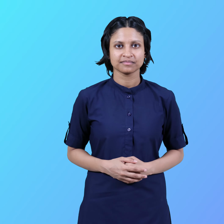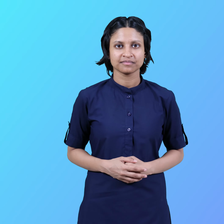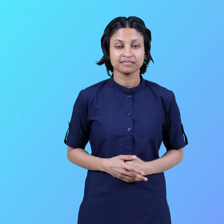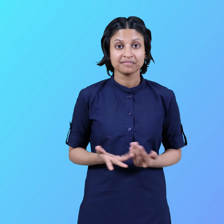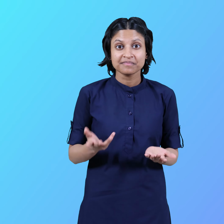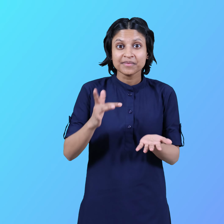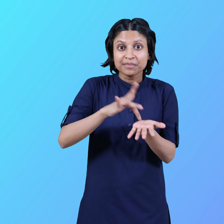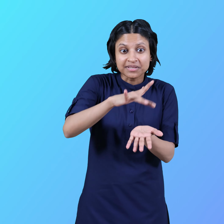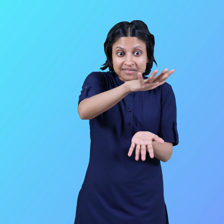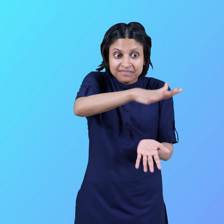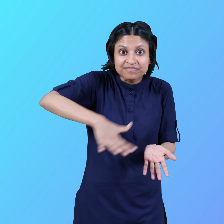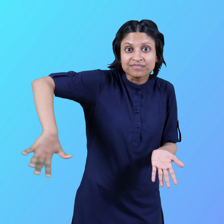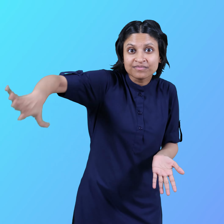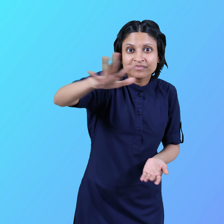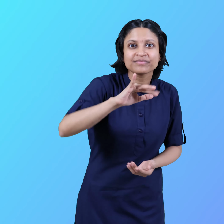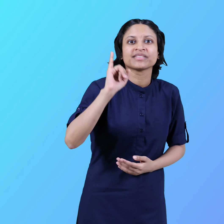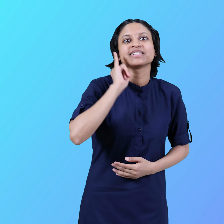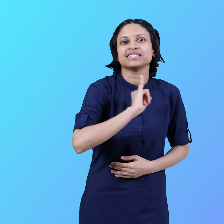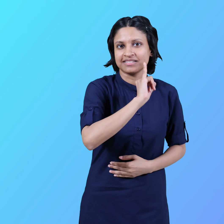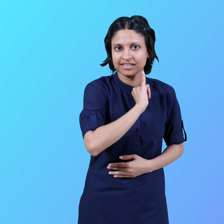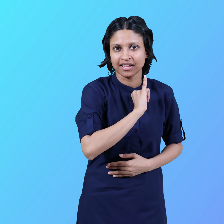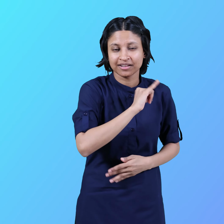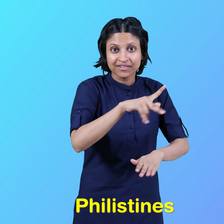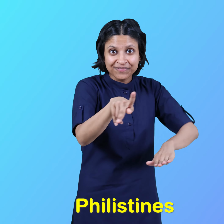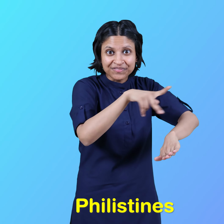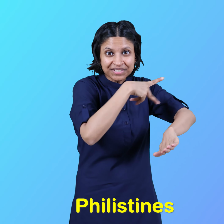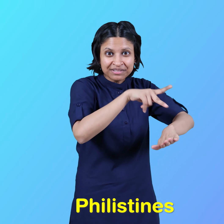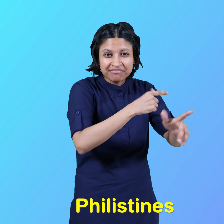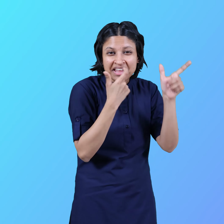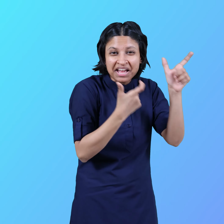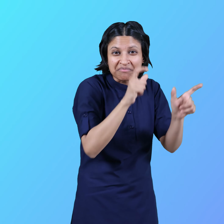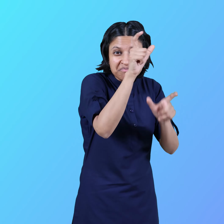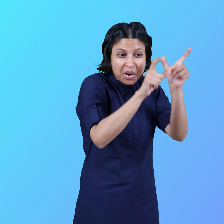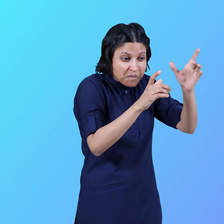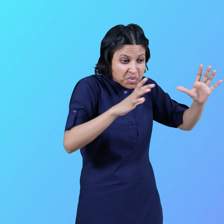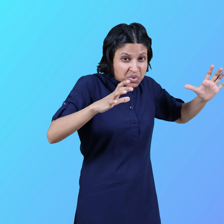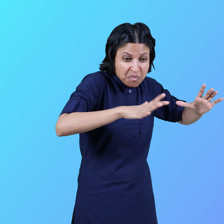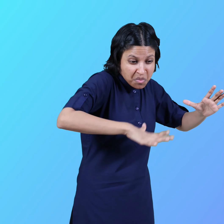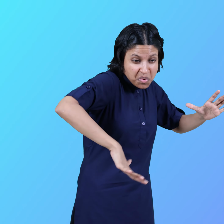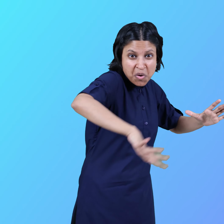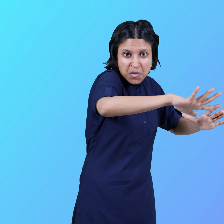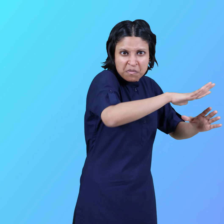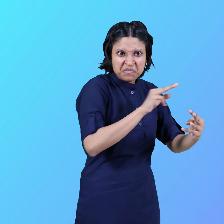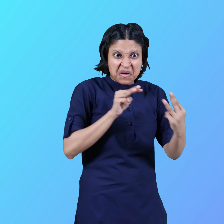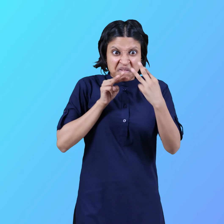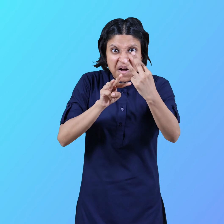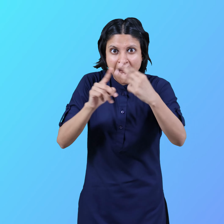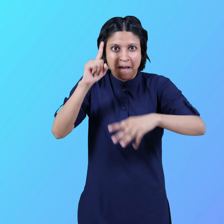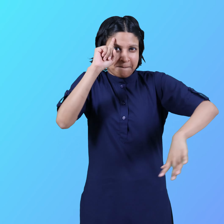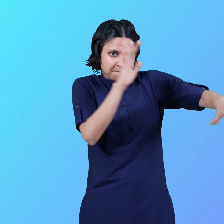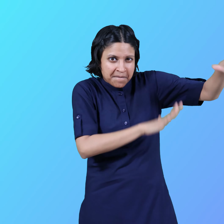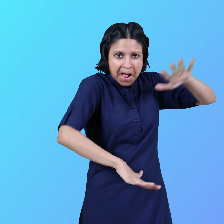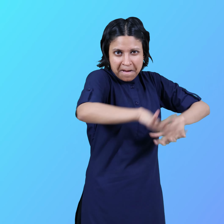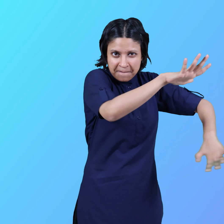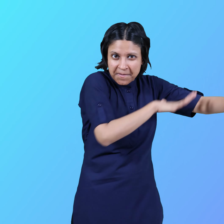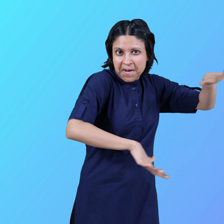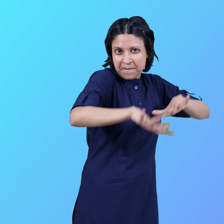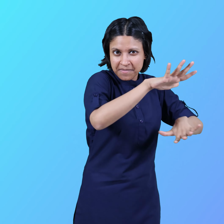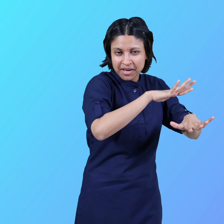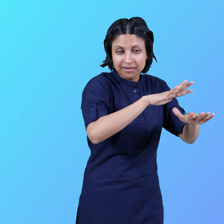Later, the Philistines gathered their armies to fight against Israel.